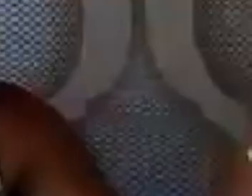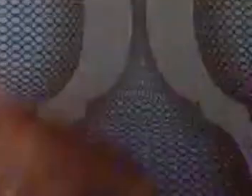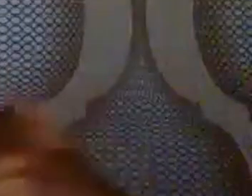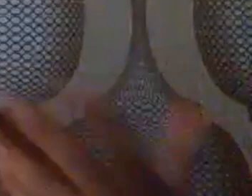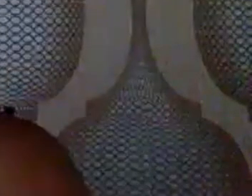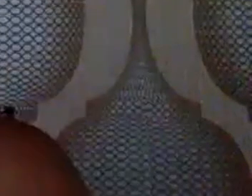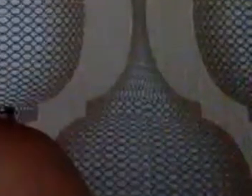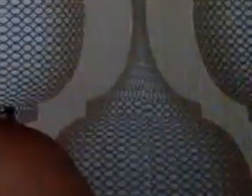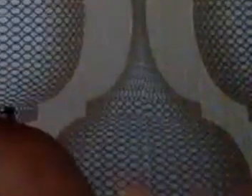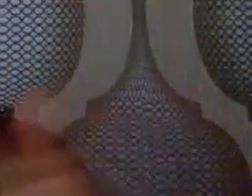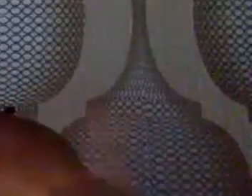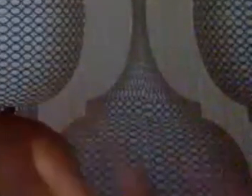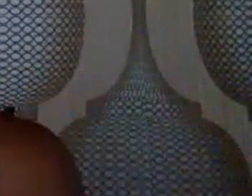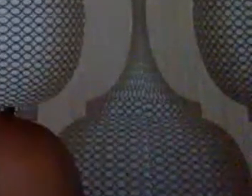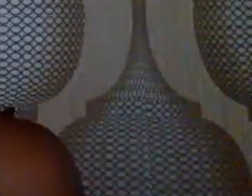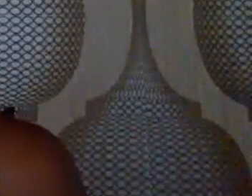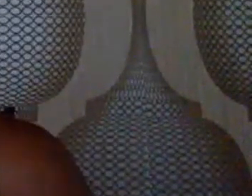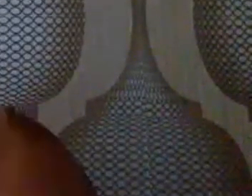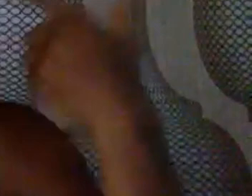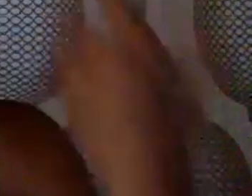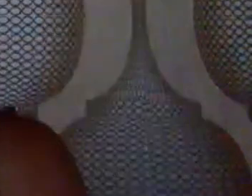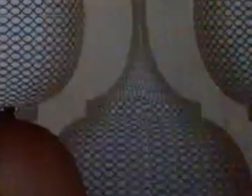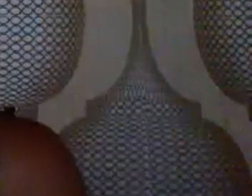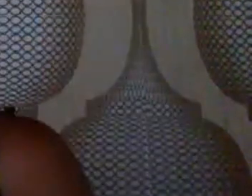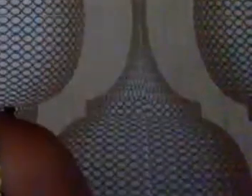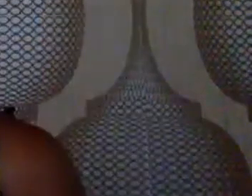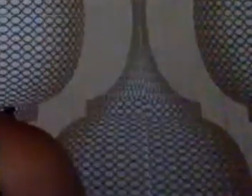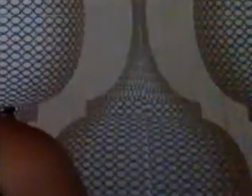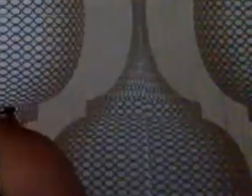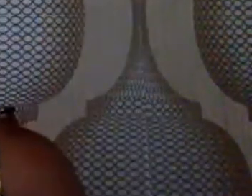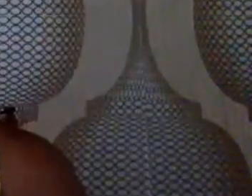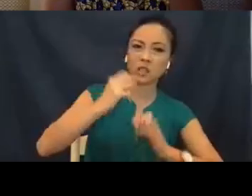on the inside out of these organizations, so how are white folks dealing with it,